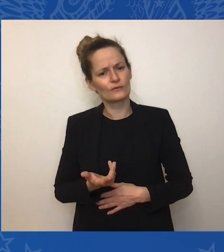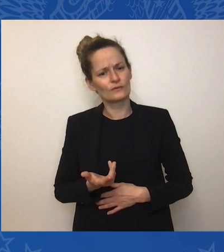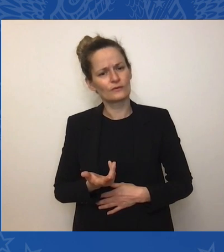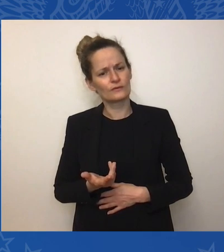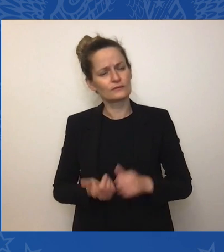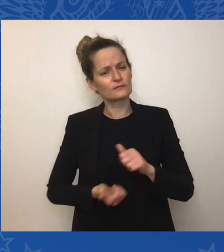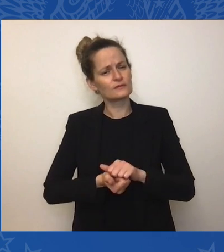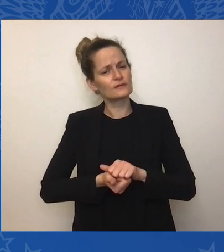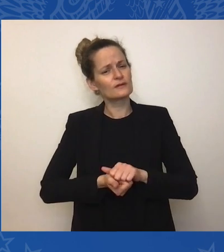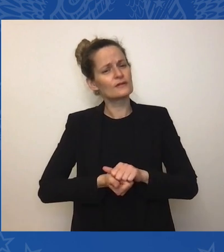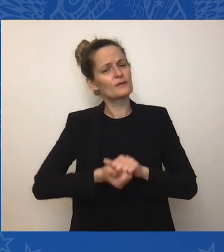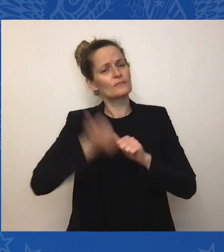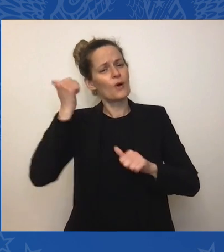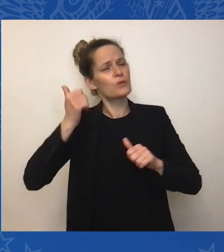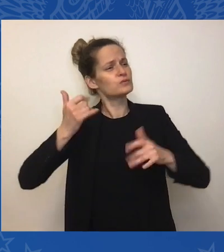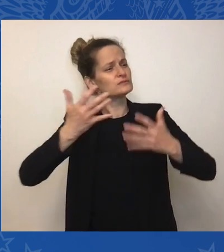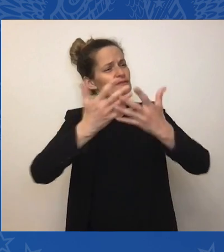who stood against totalitarianism and terror.